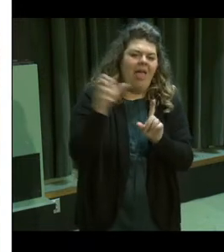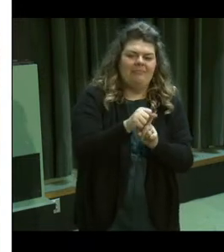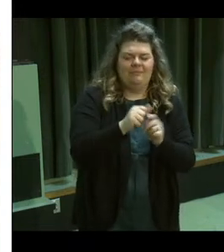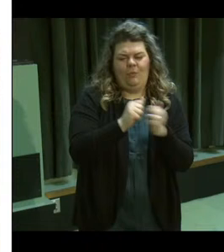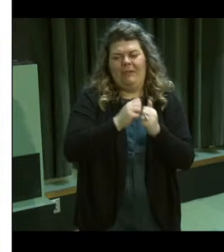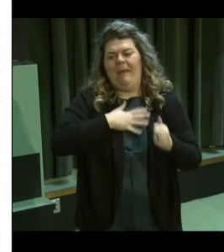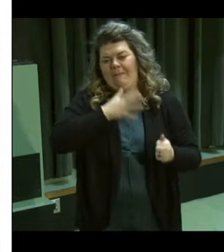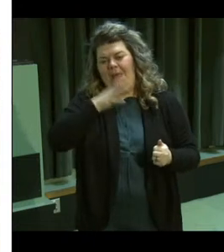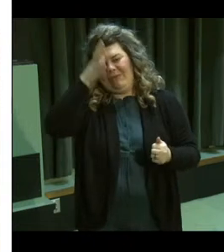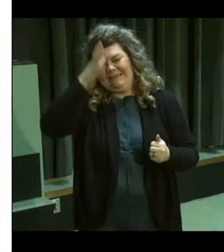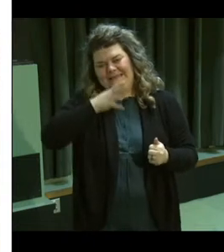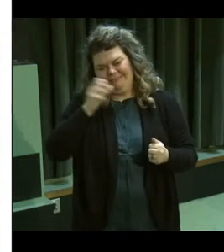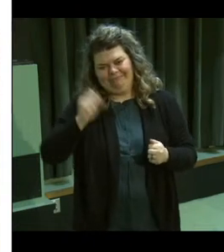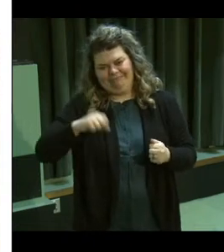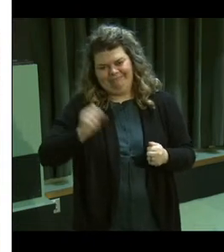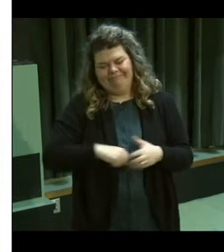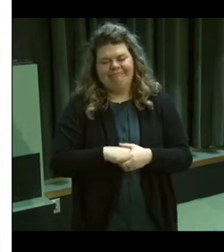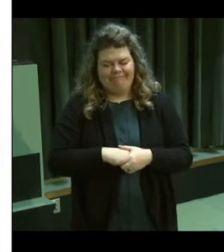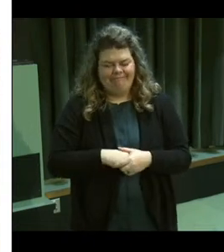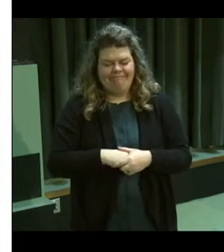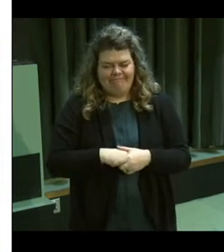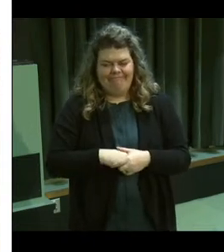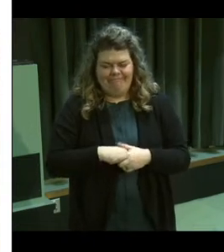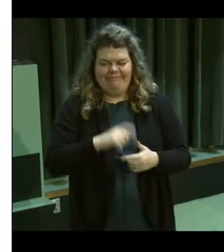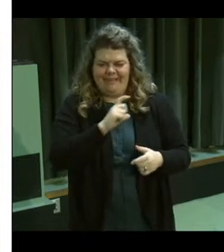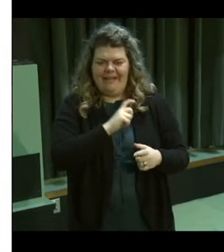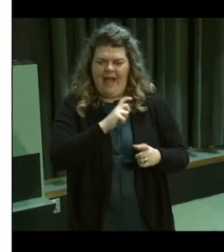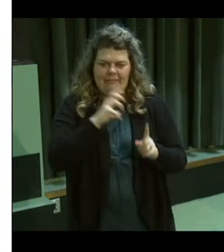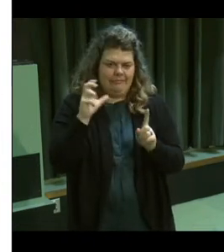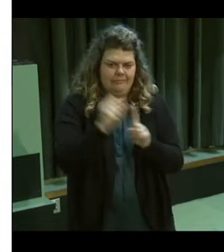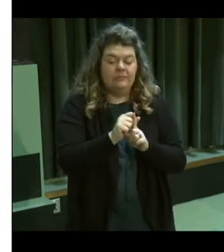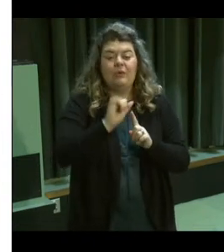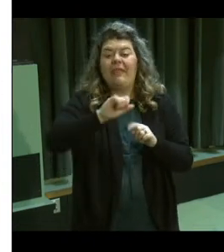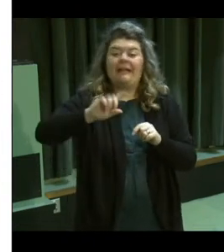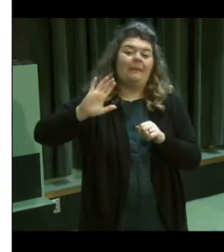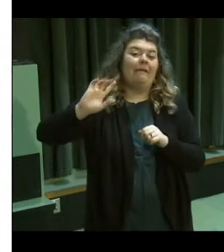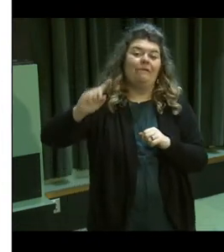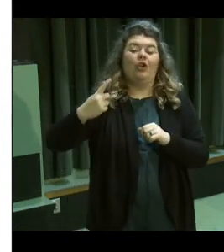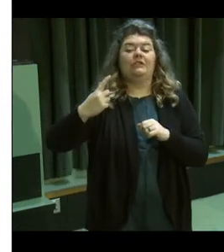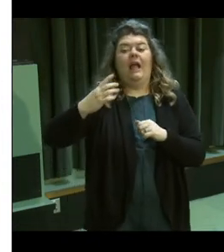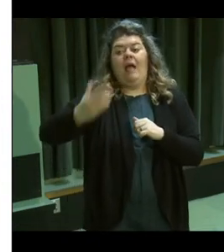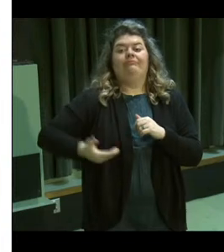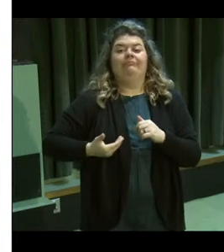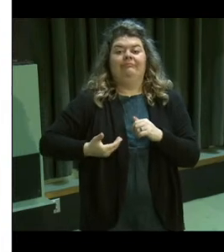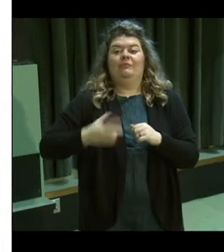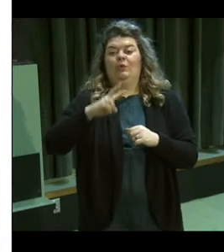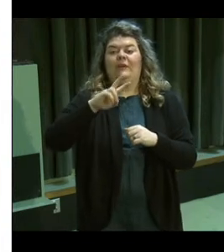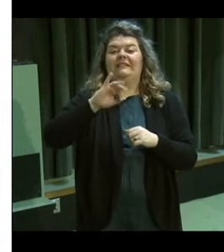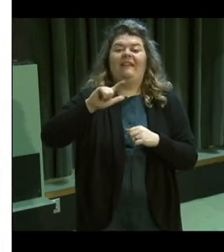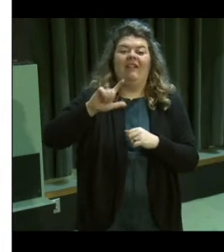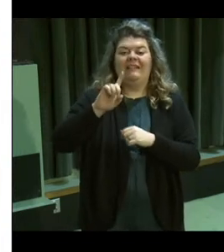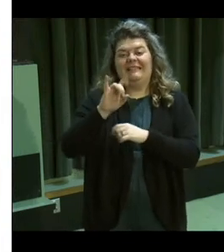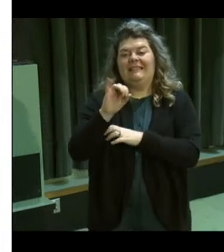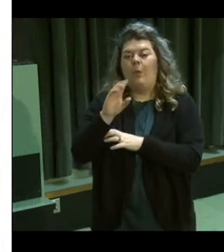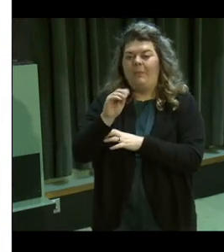with my parents. Then so that